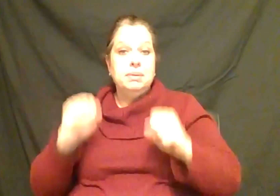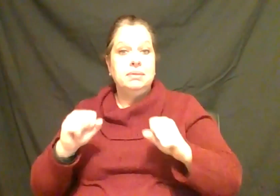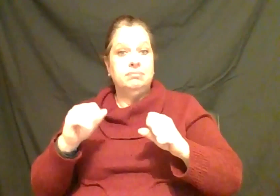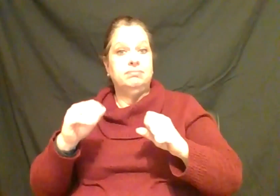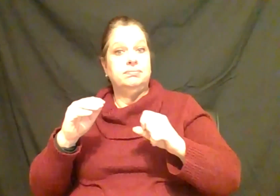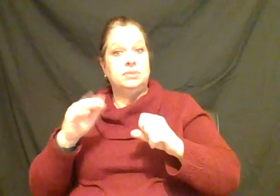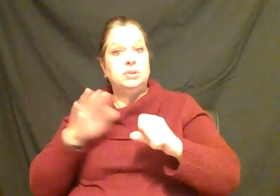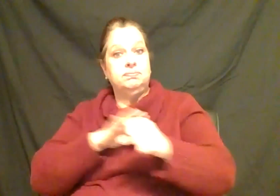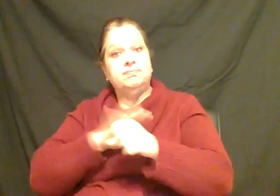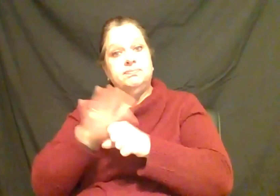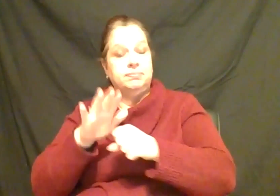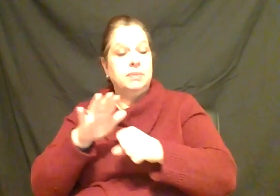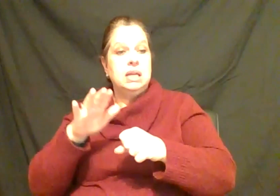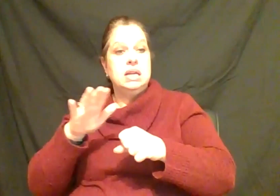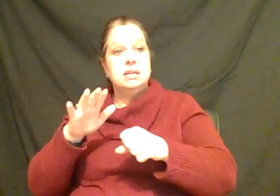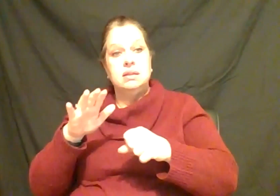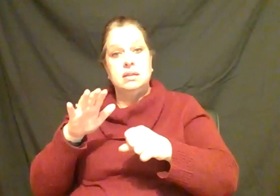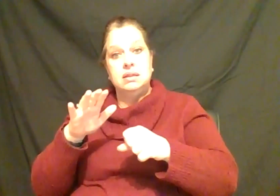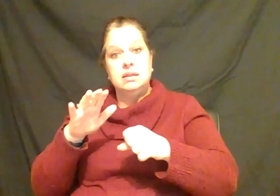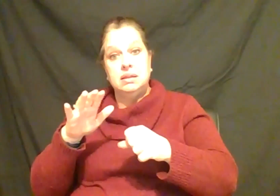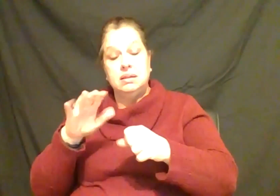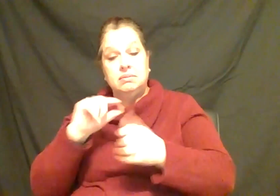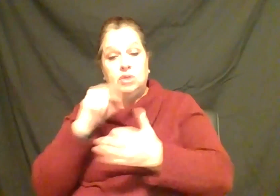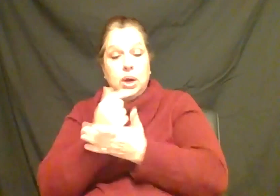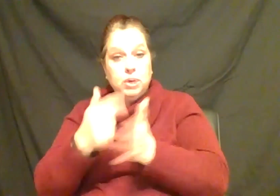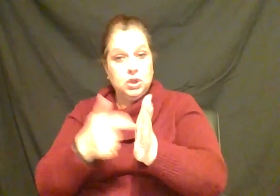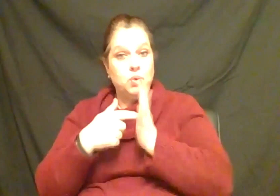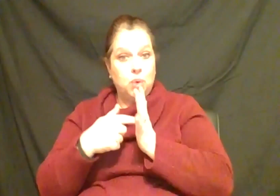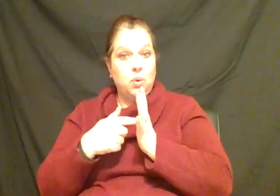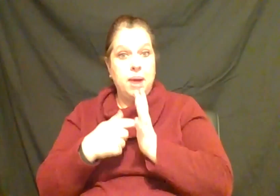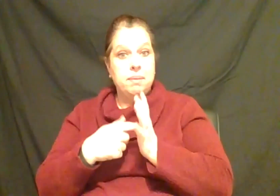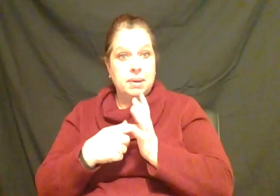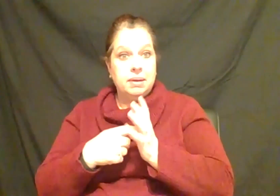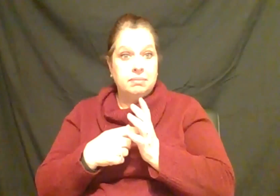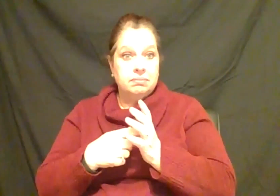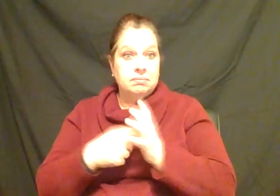so that they don't have to give up their summer and can still fit in atc tech center or esp like